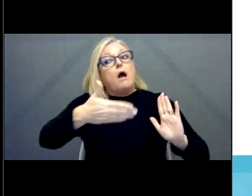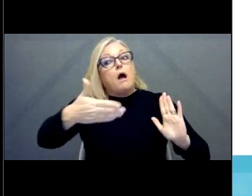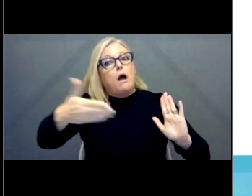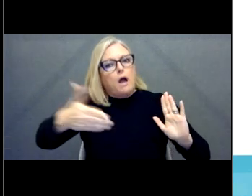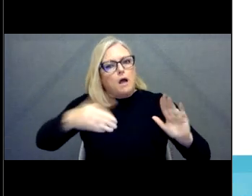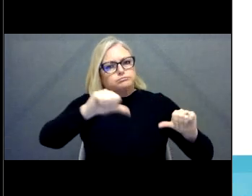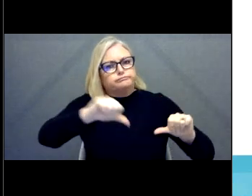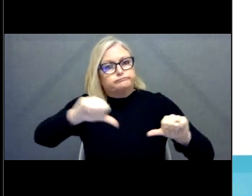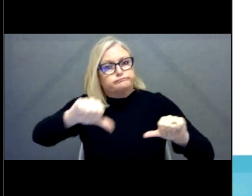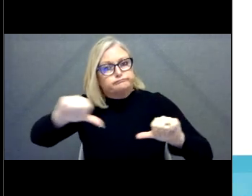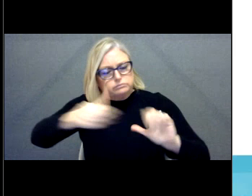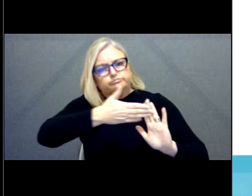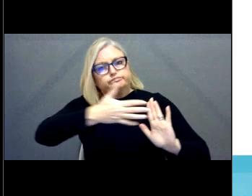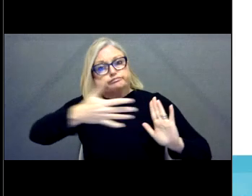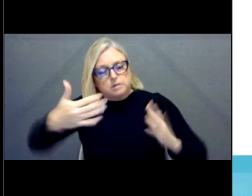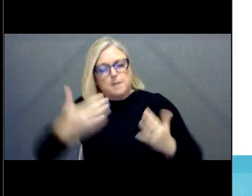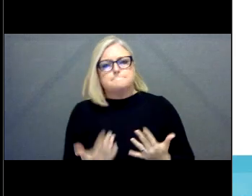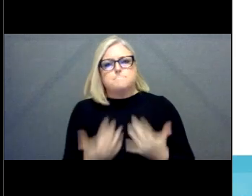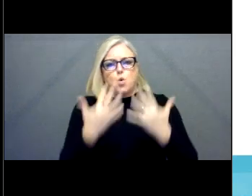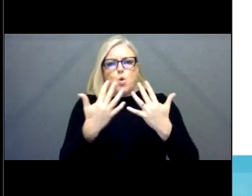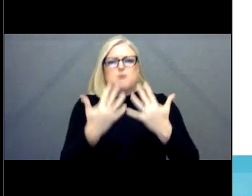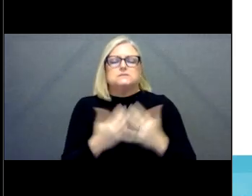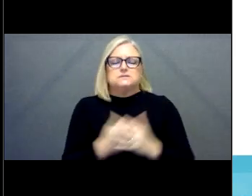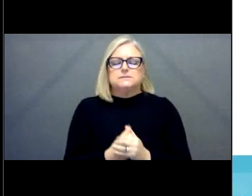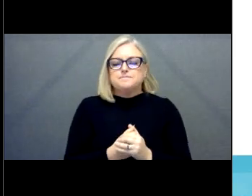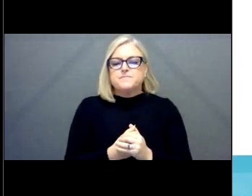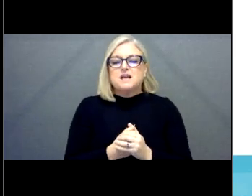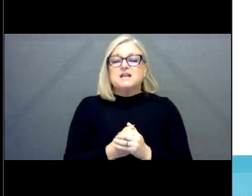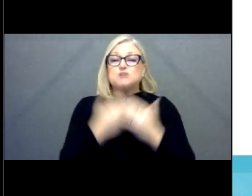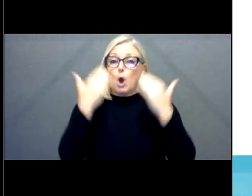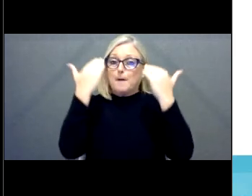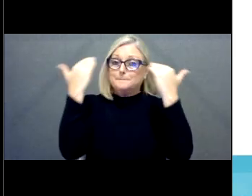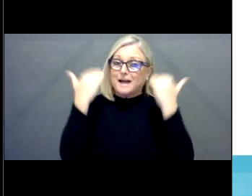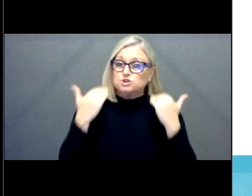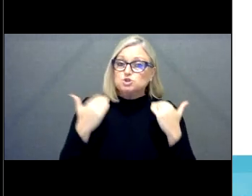or defendant and for the magistrate to really look at someone who may have had a bad week on